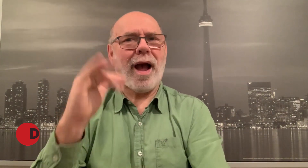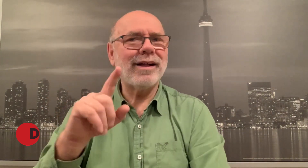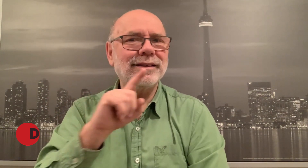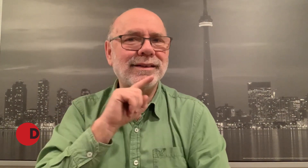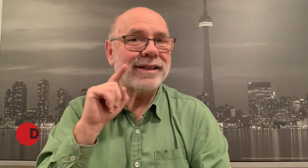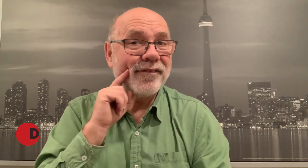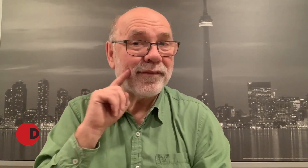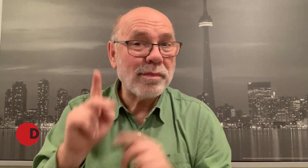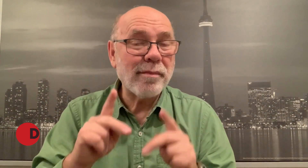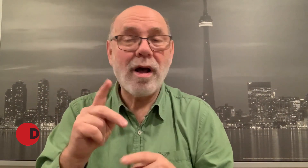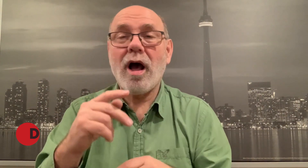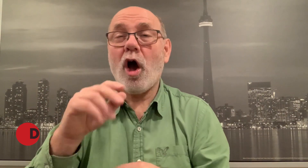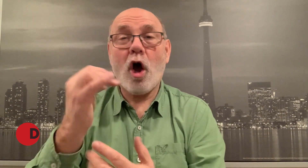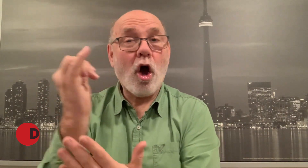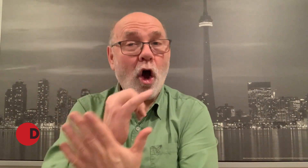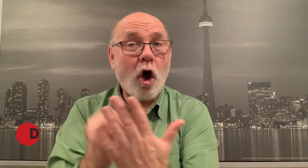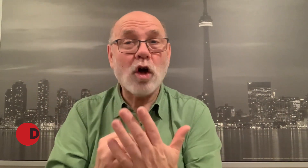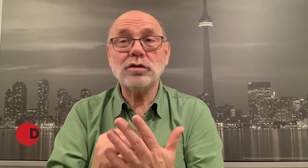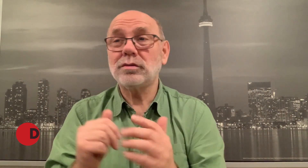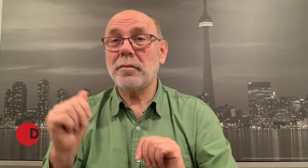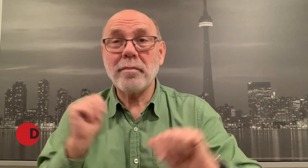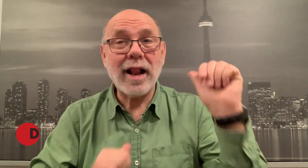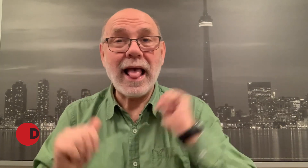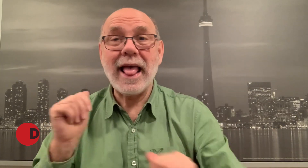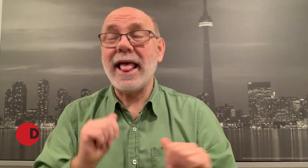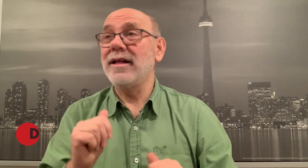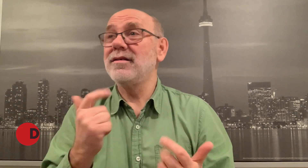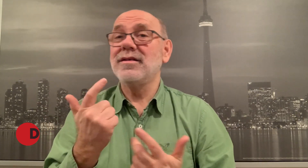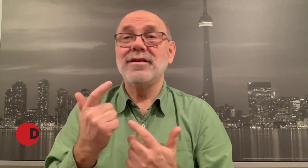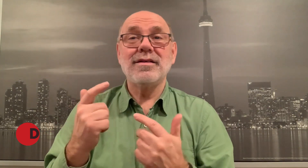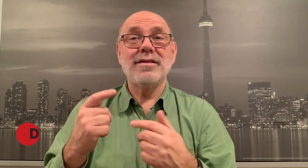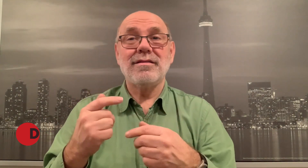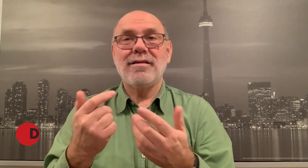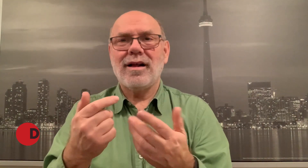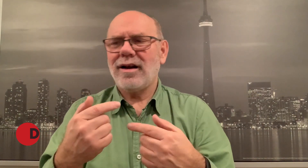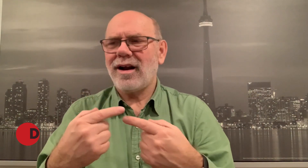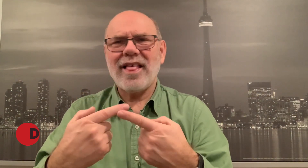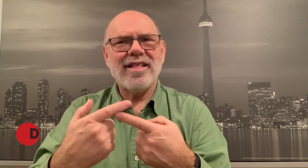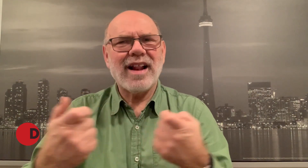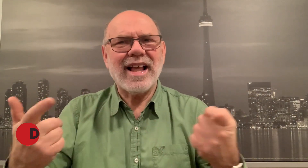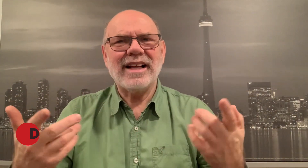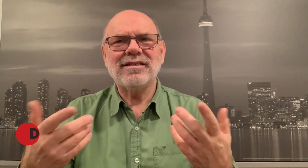services available, crafts by Deaf people, artwork, theater, etc.